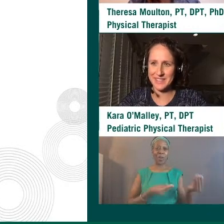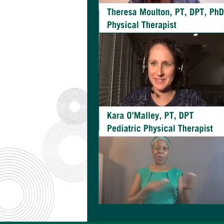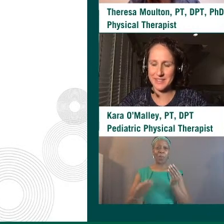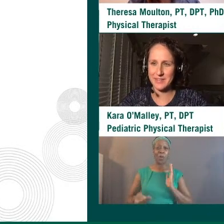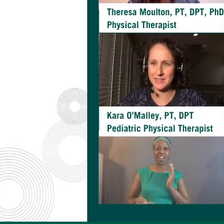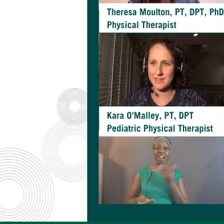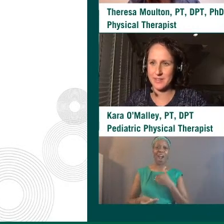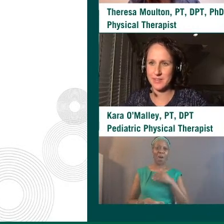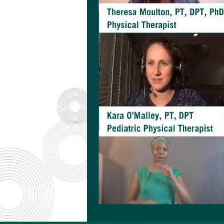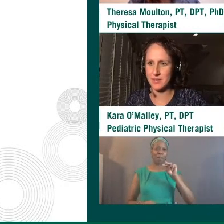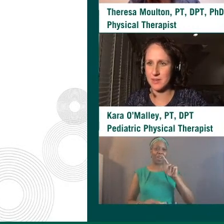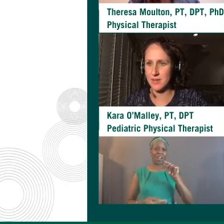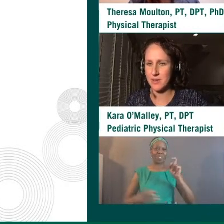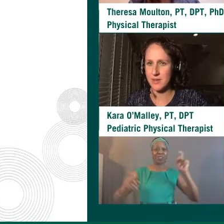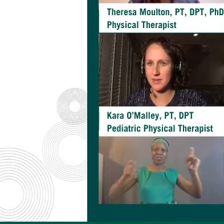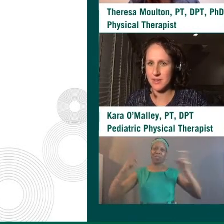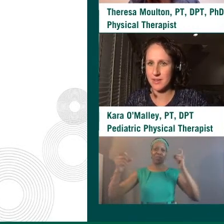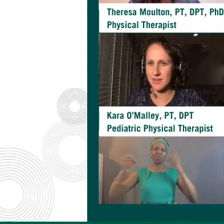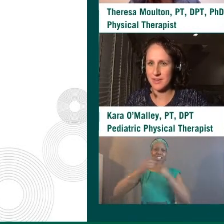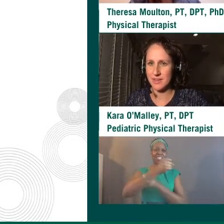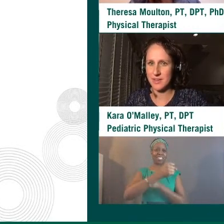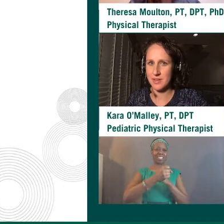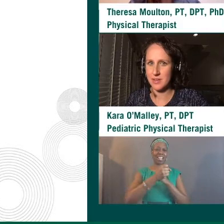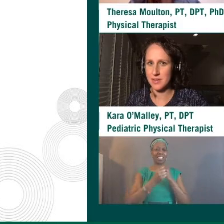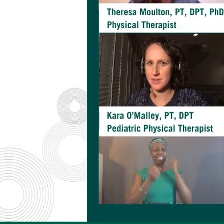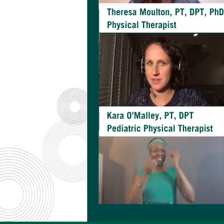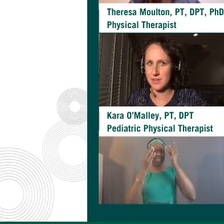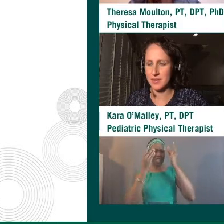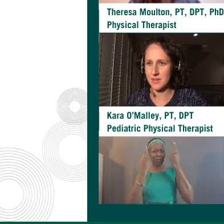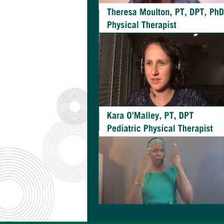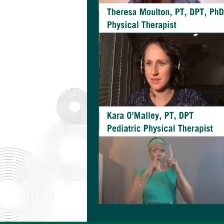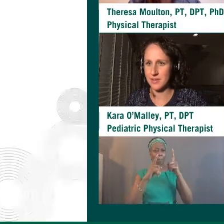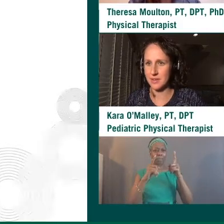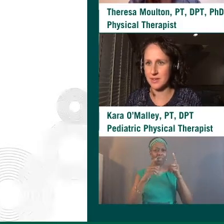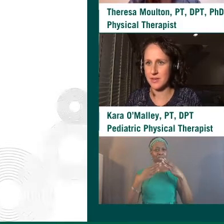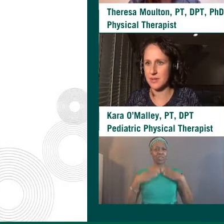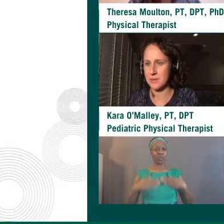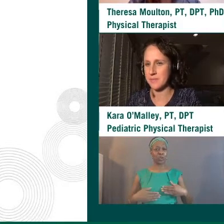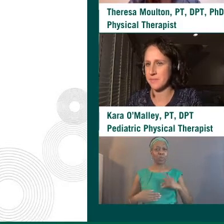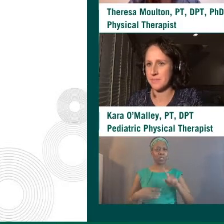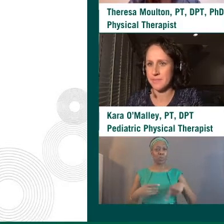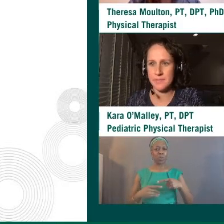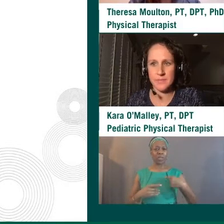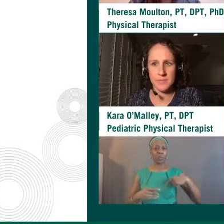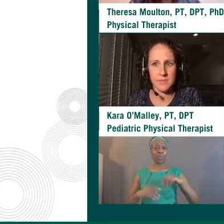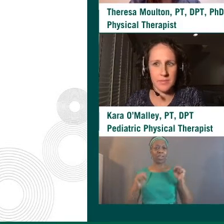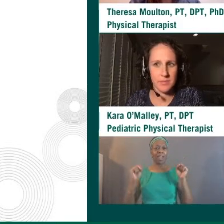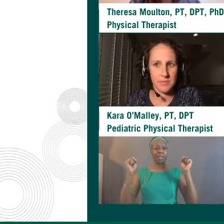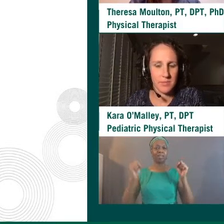and think about what happens in humans as we exercise. And thinking about specifically intensity